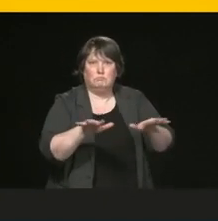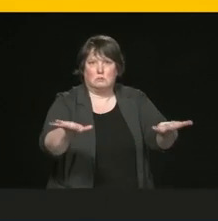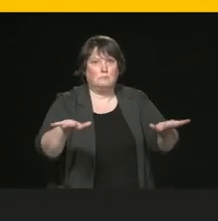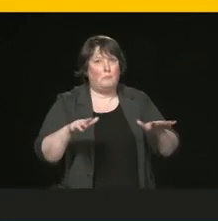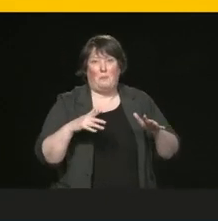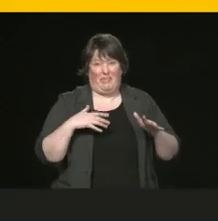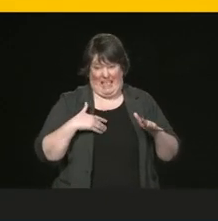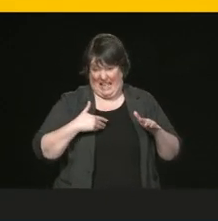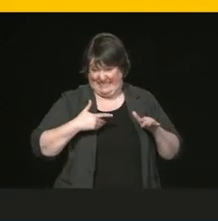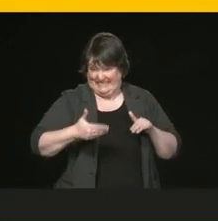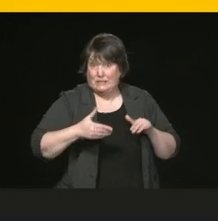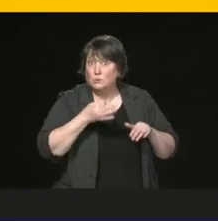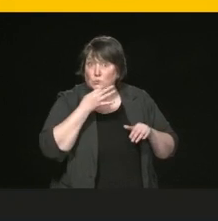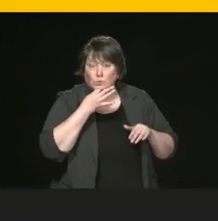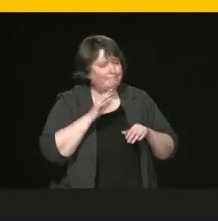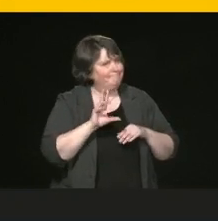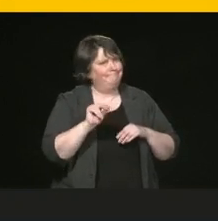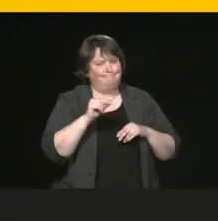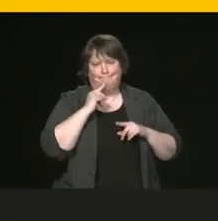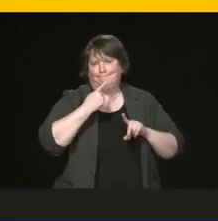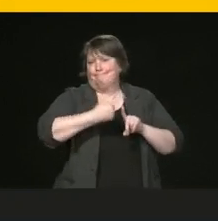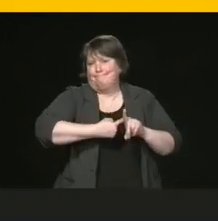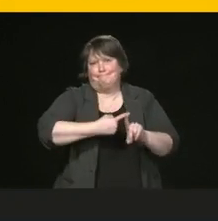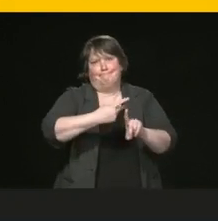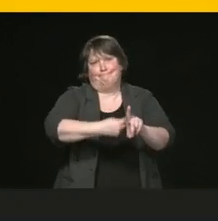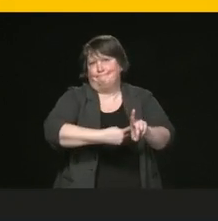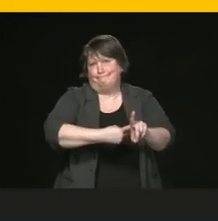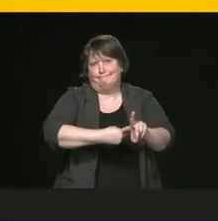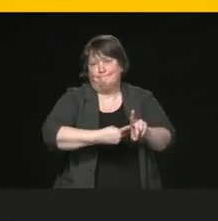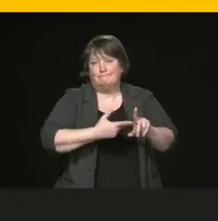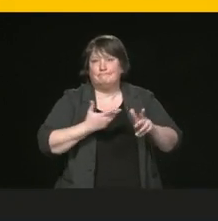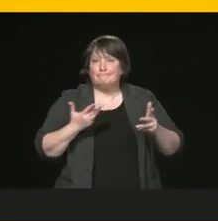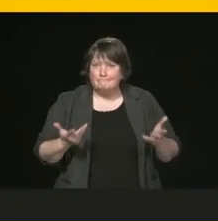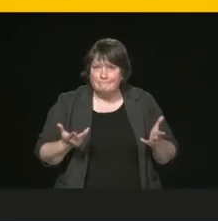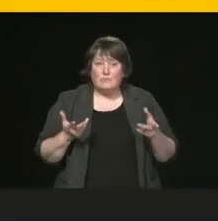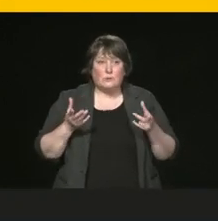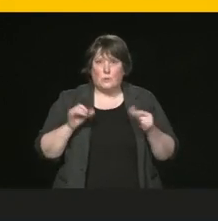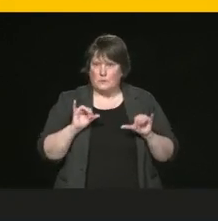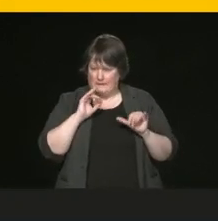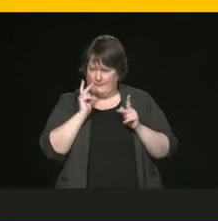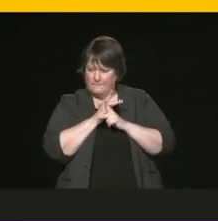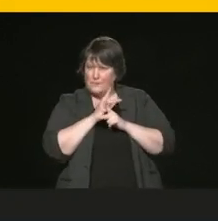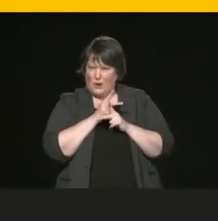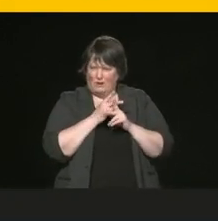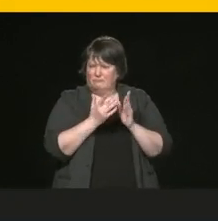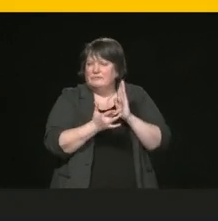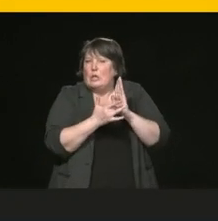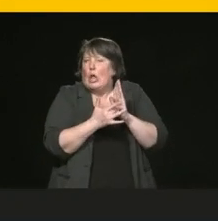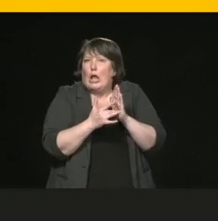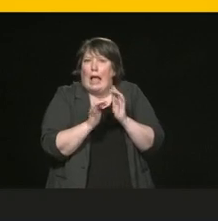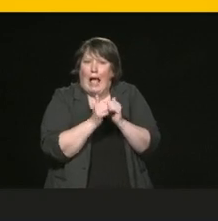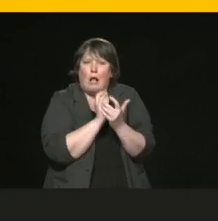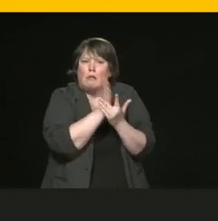WE'RE STILL A NUMBER OF -- A NUMBER OF WEEKS AWAY FROM THAT.